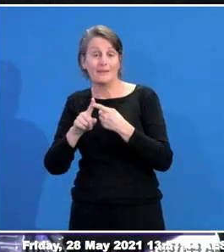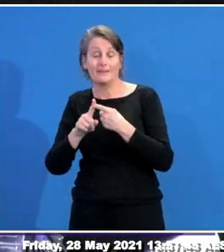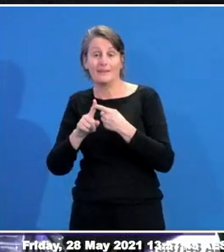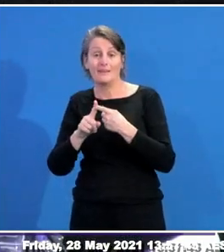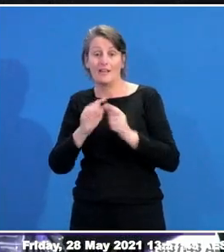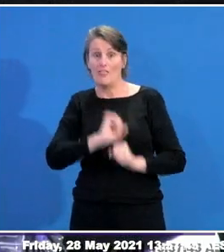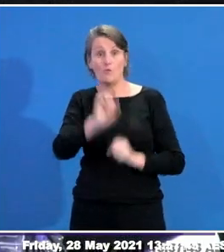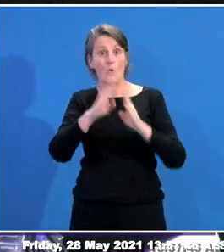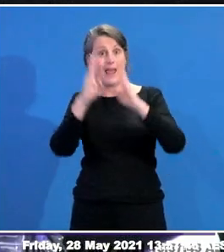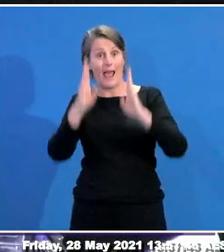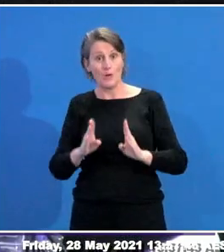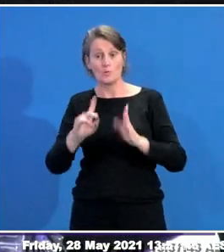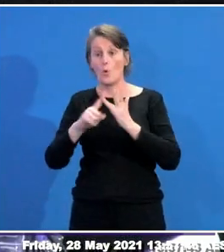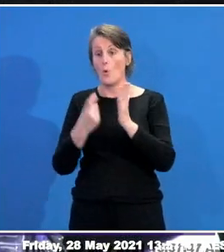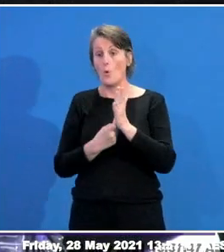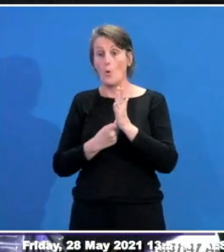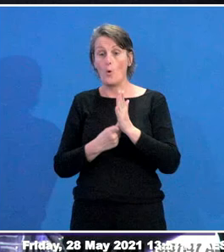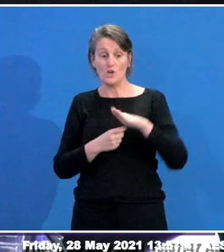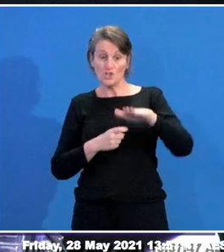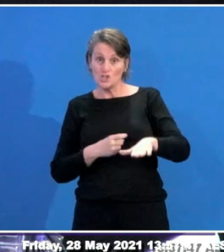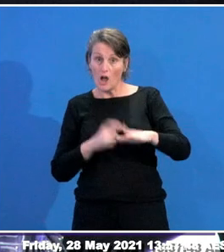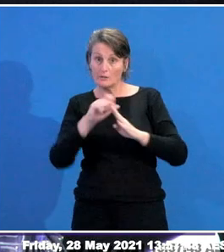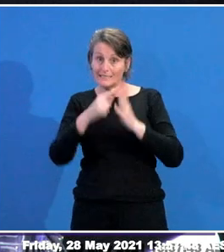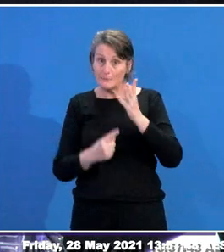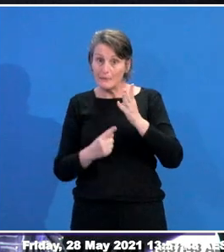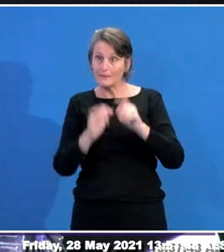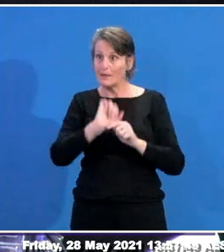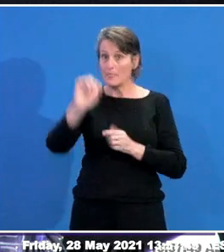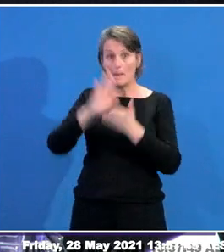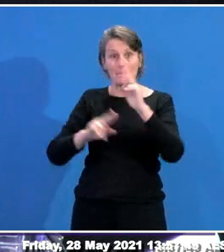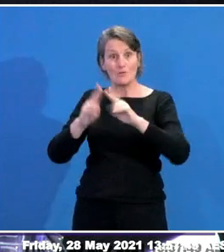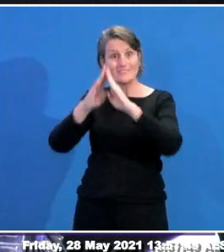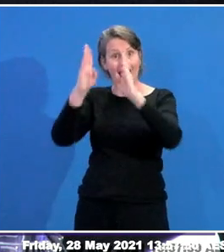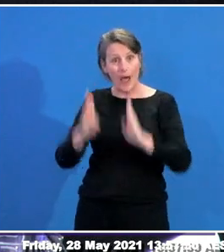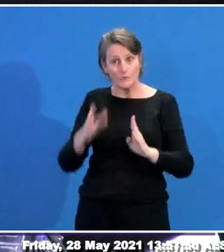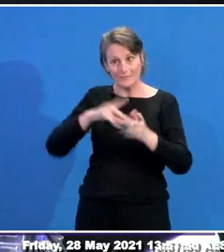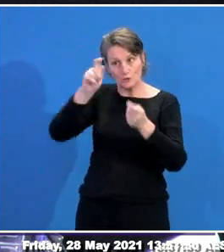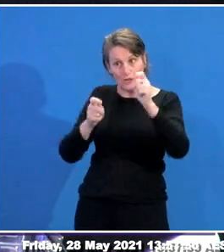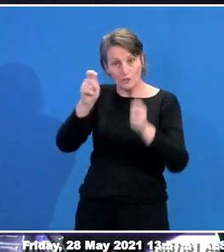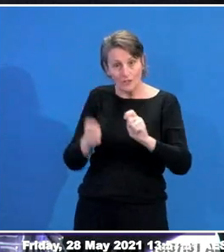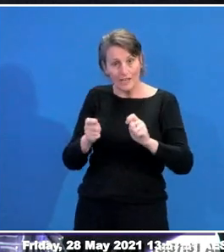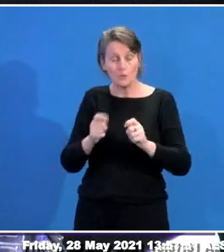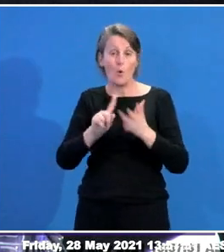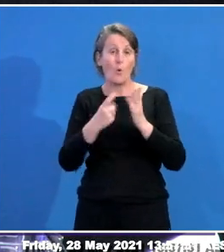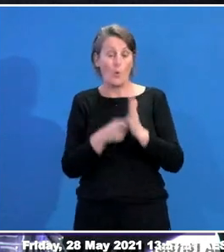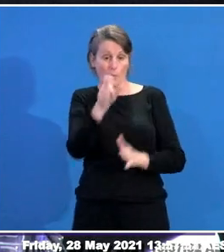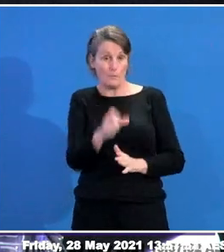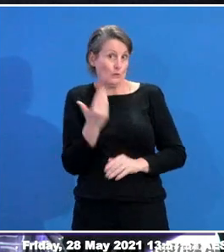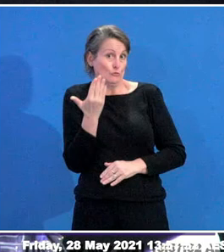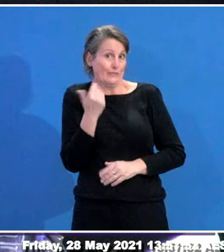a disability or a person who has a new diagnosis or a newly acquired disability